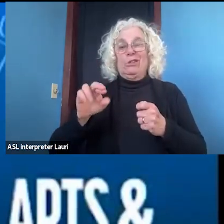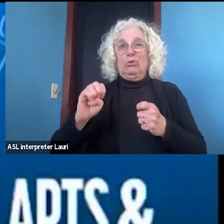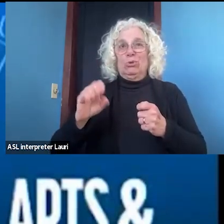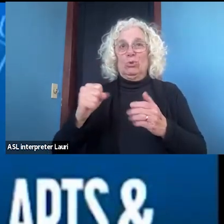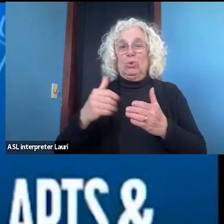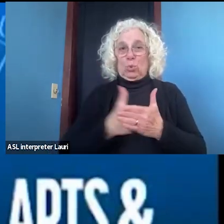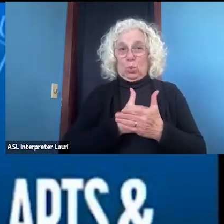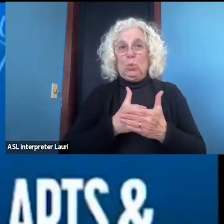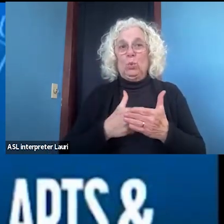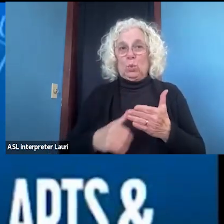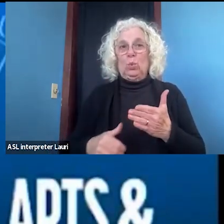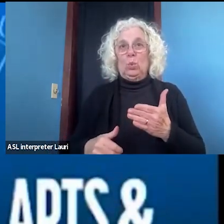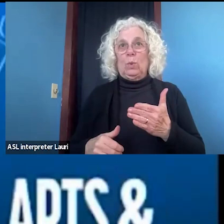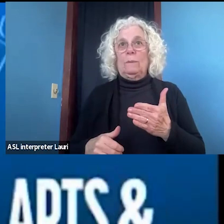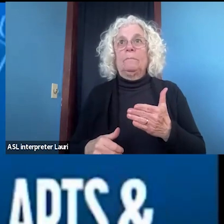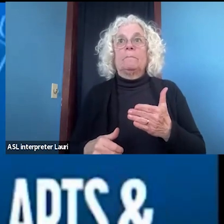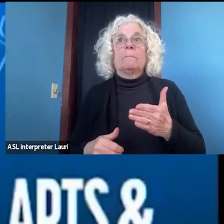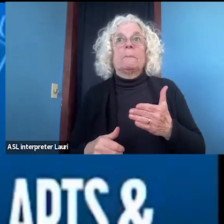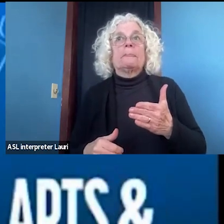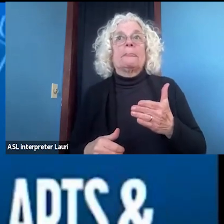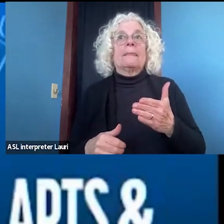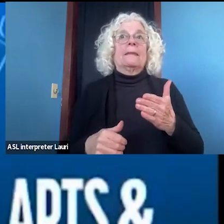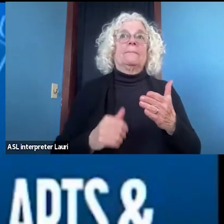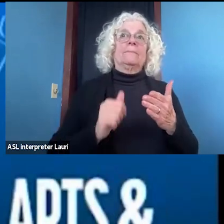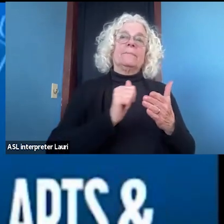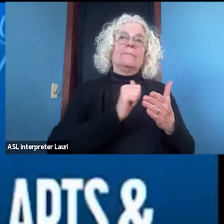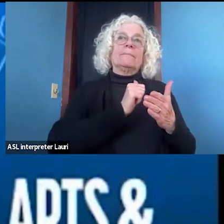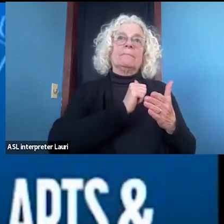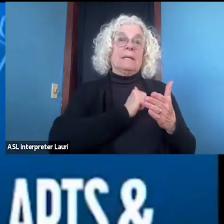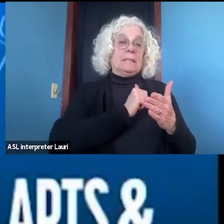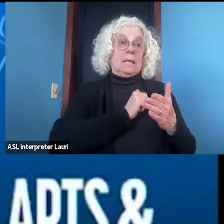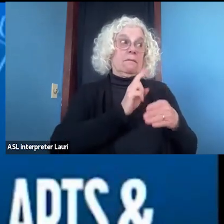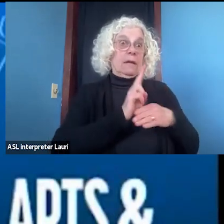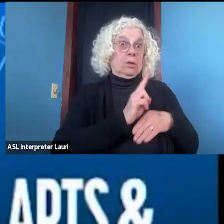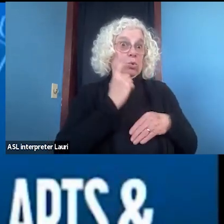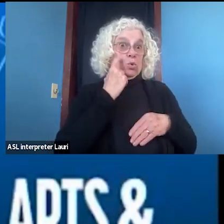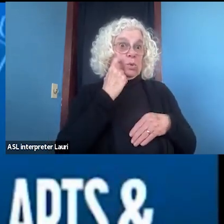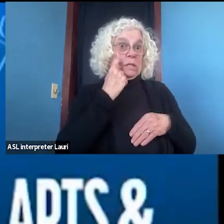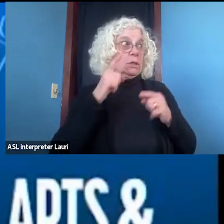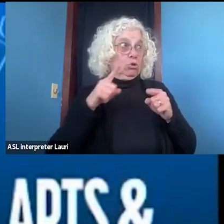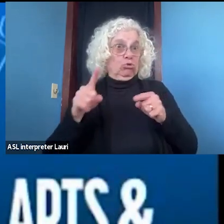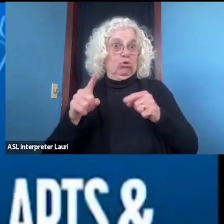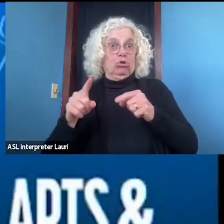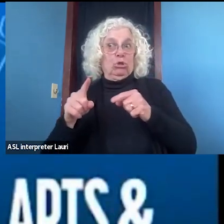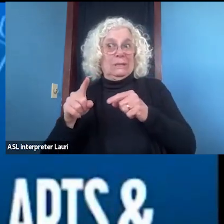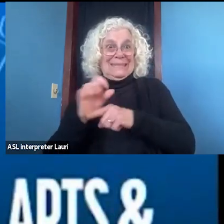I actually got to use the, explorer myself in a real high pressure situation. Not long ago, I was at West.